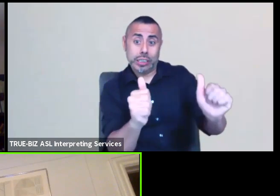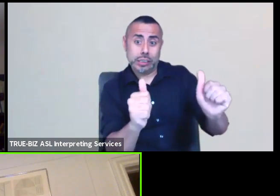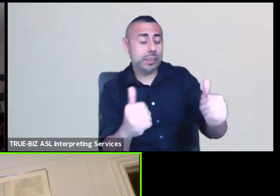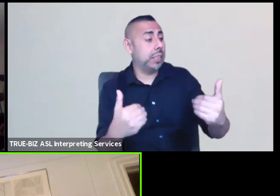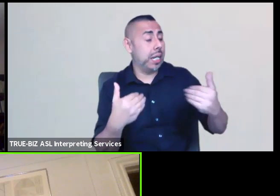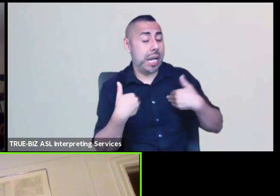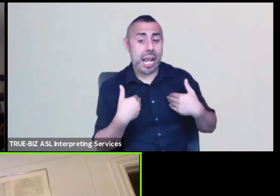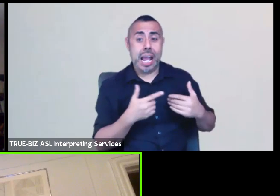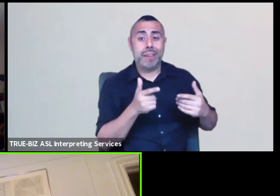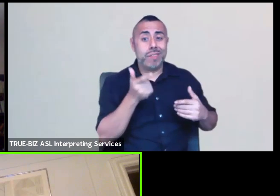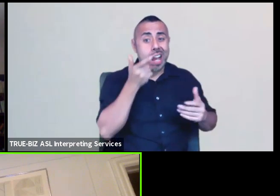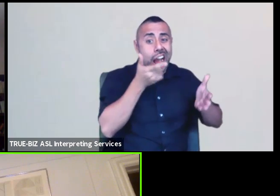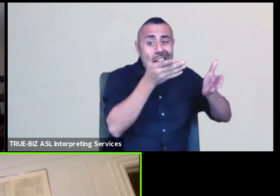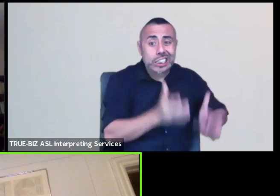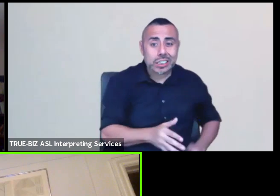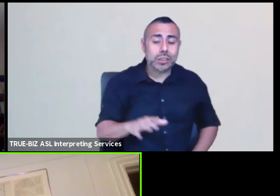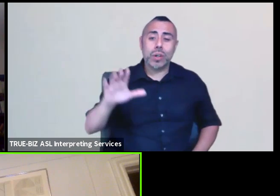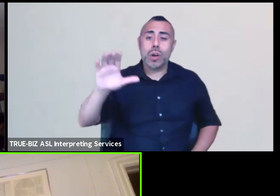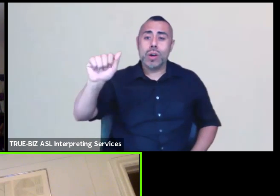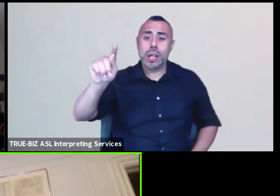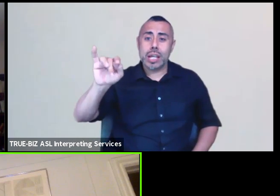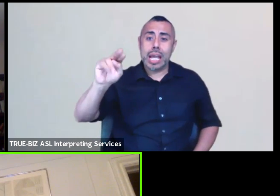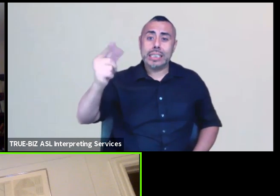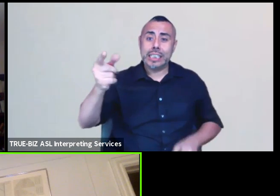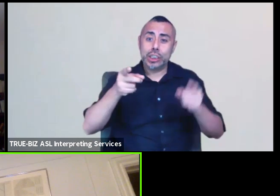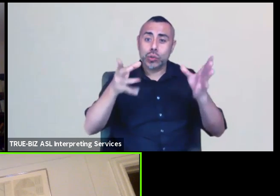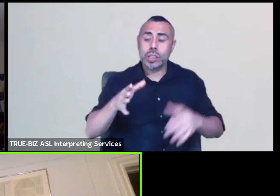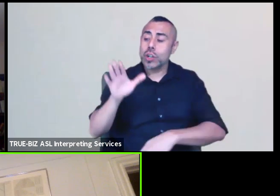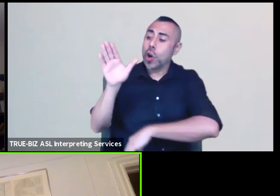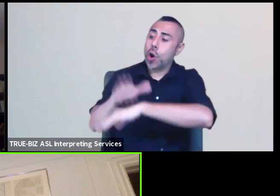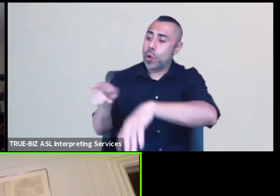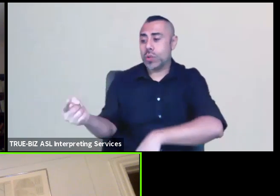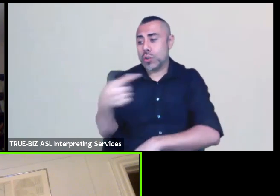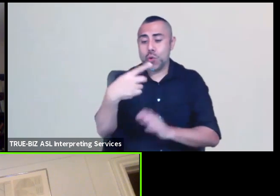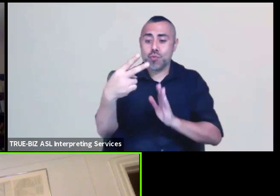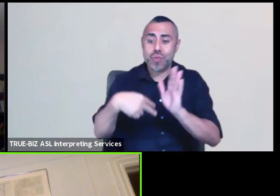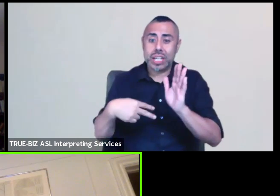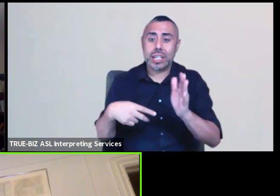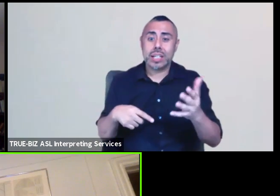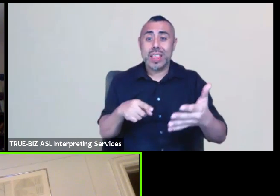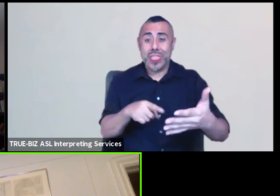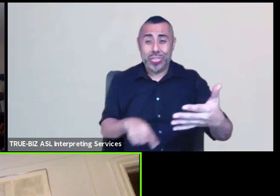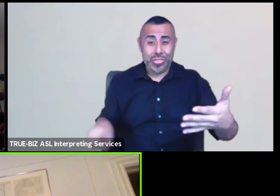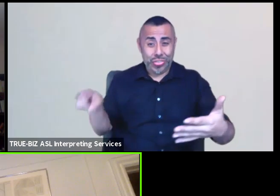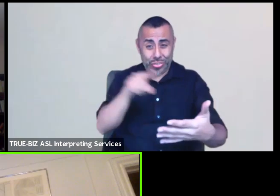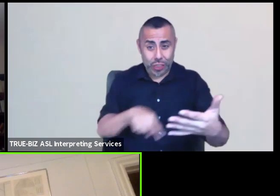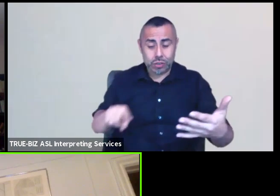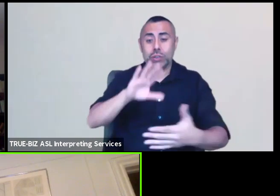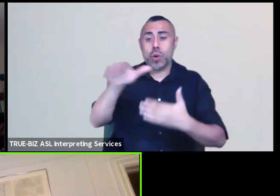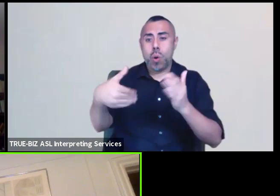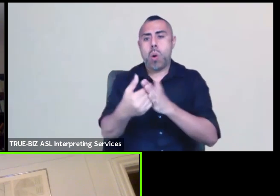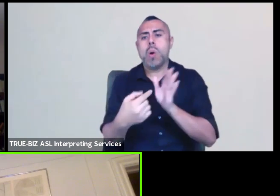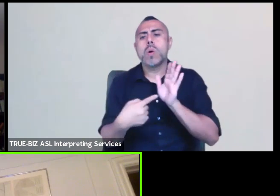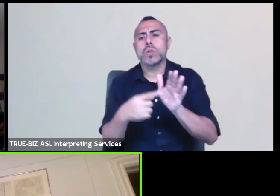who's called you to read for things, those all demonstrate that you are active in the field.